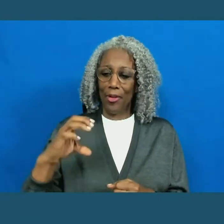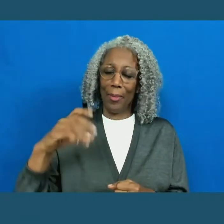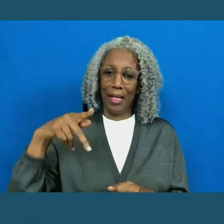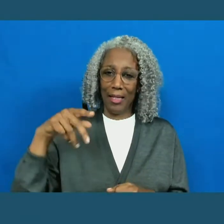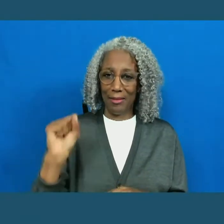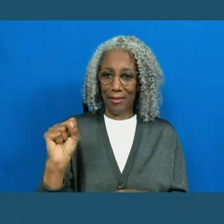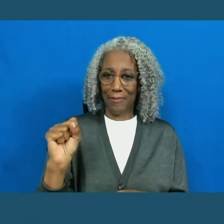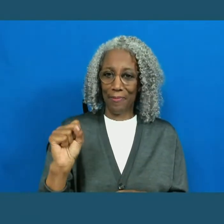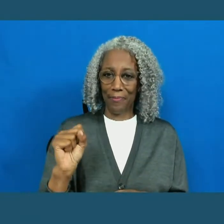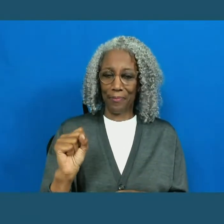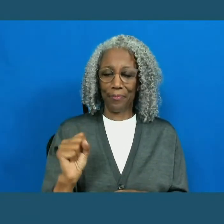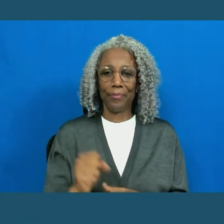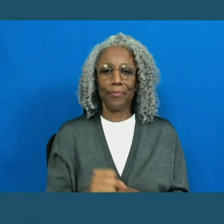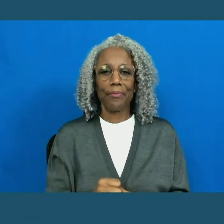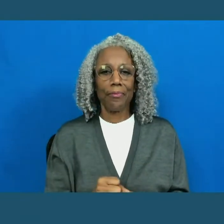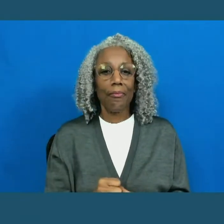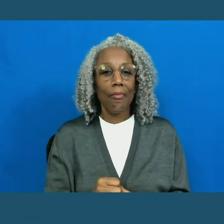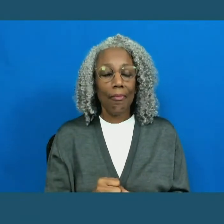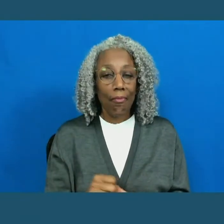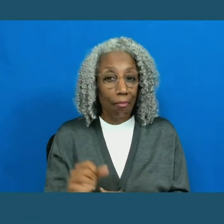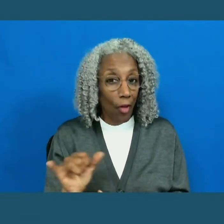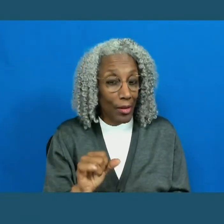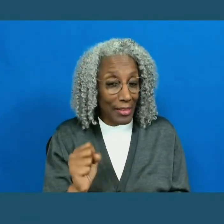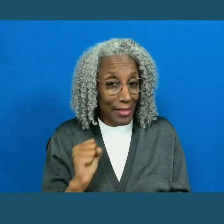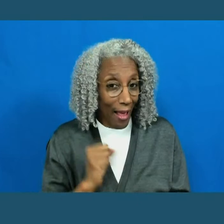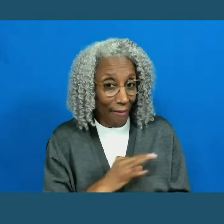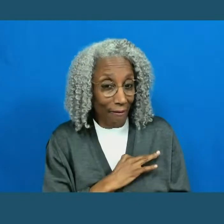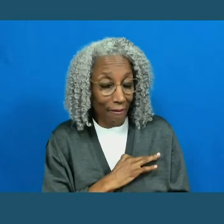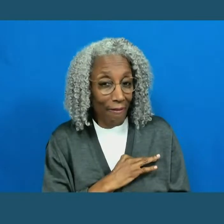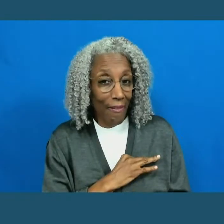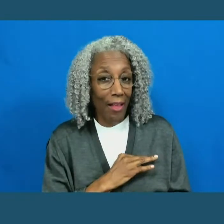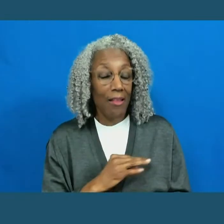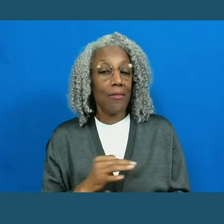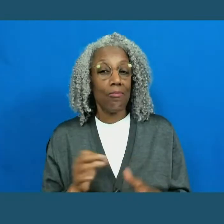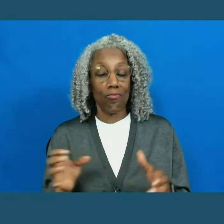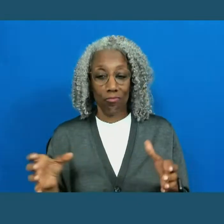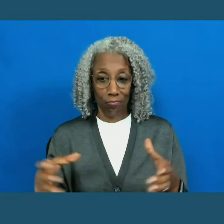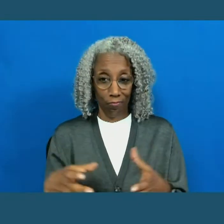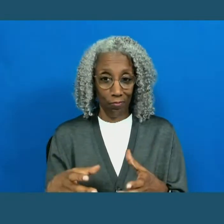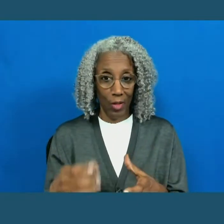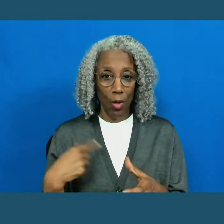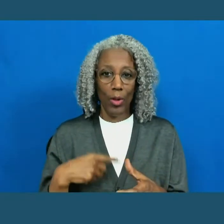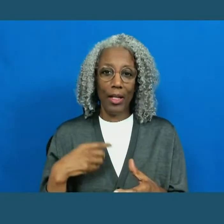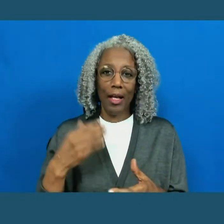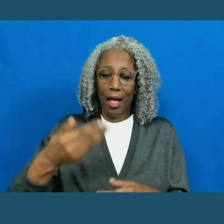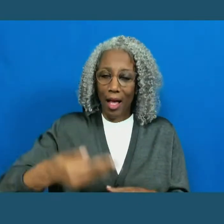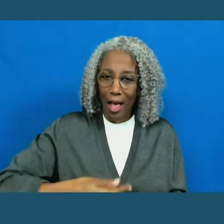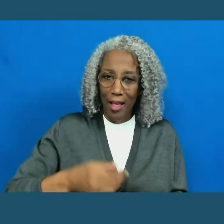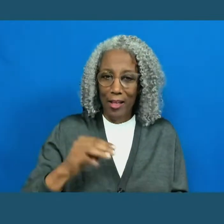advantage of all the systems that exist in Montgomery County public schools? Um, also talk